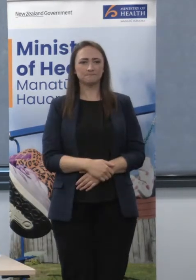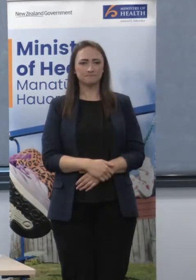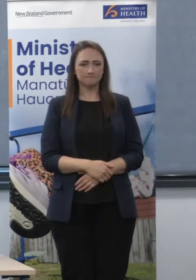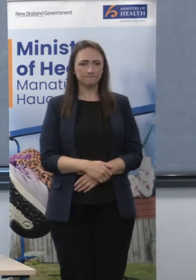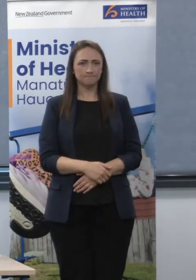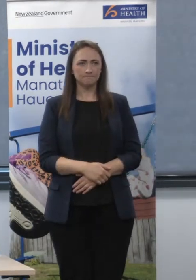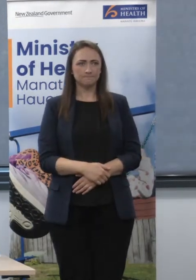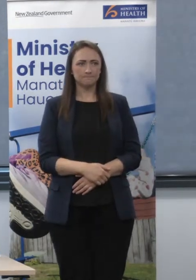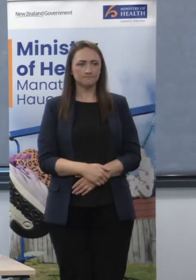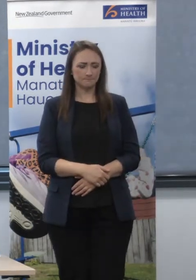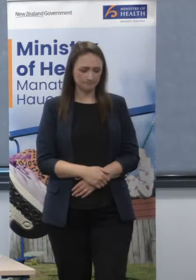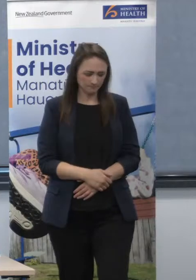It is always a pleasure to see